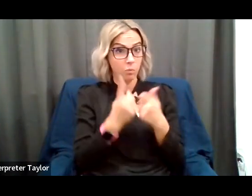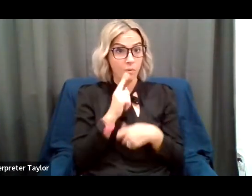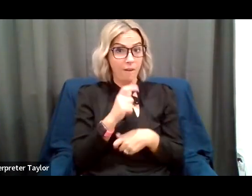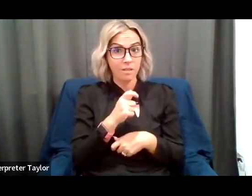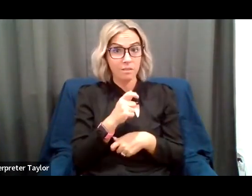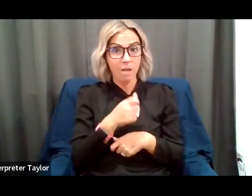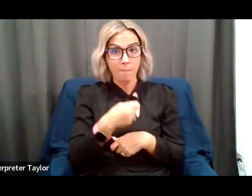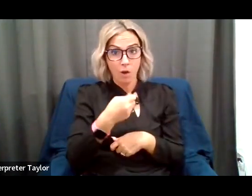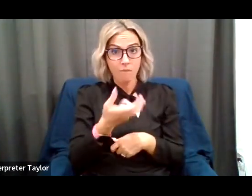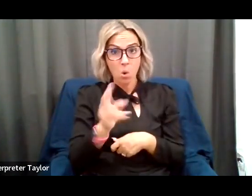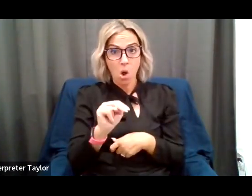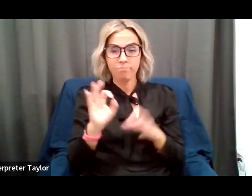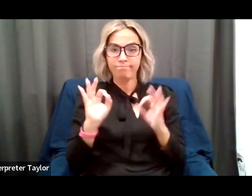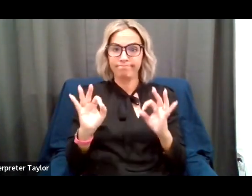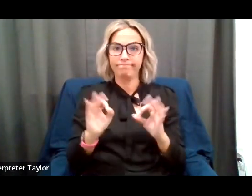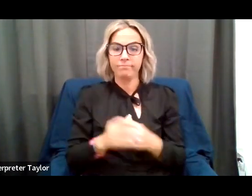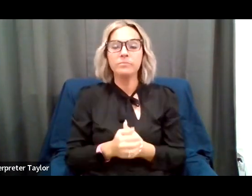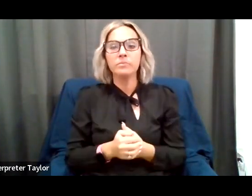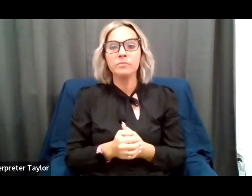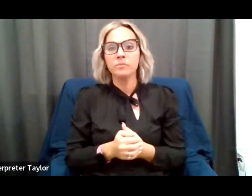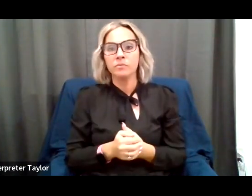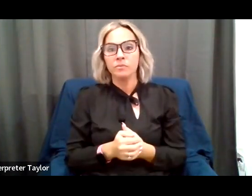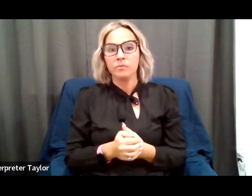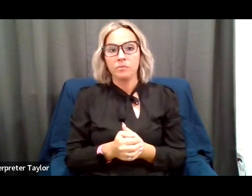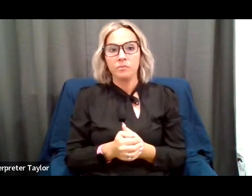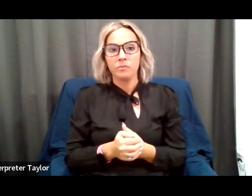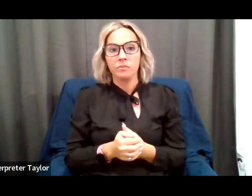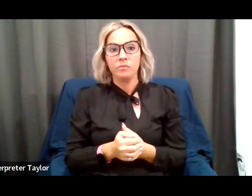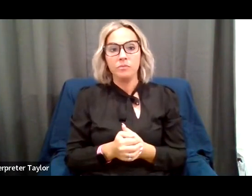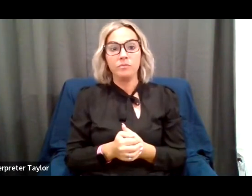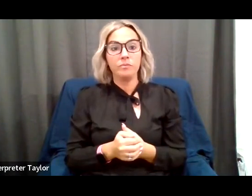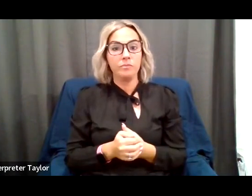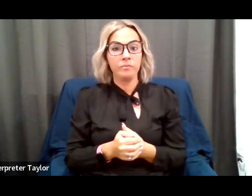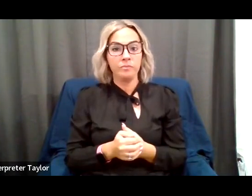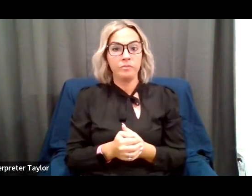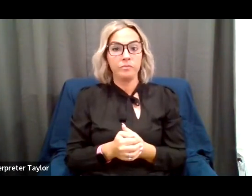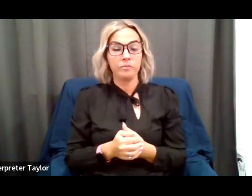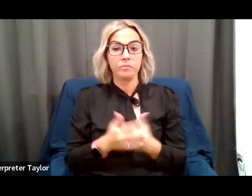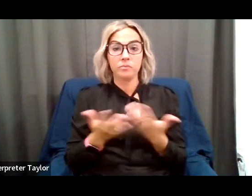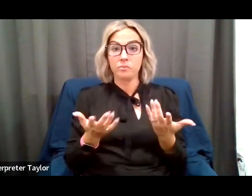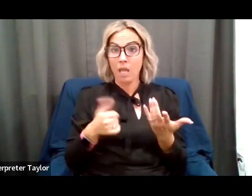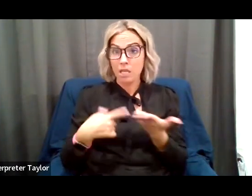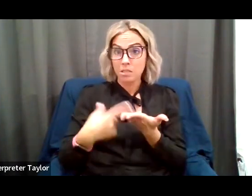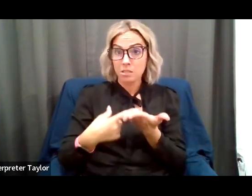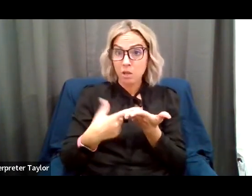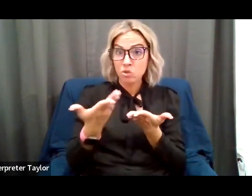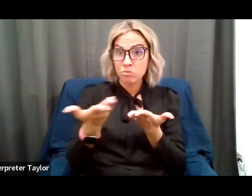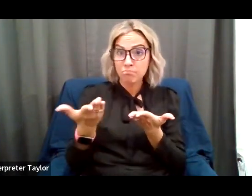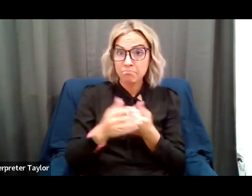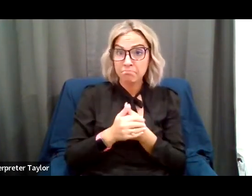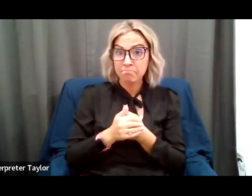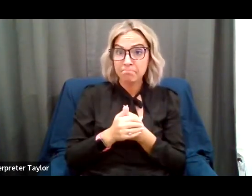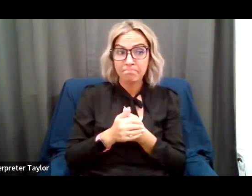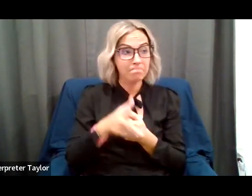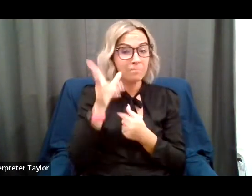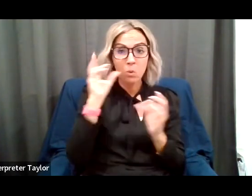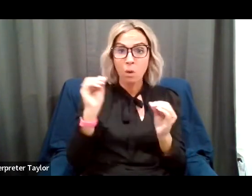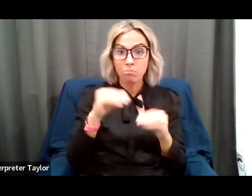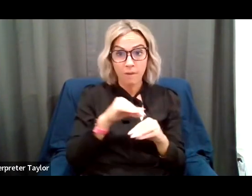Okay. So any discussion? Hearing none advice? Approved.